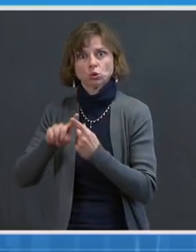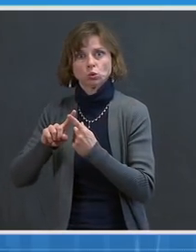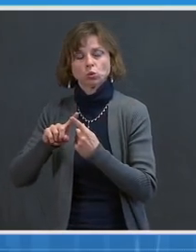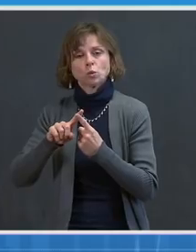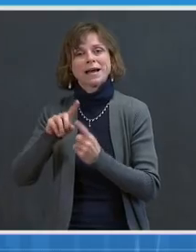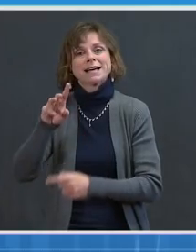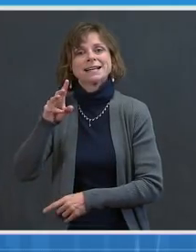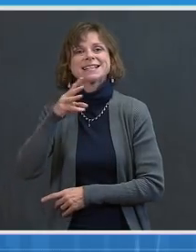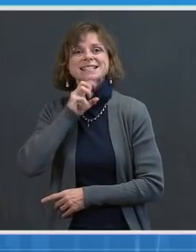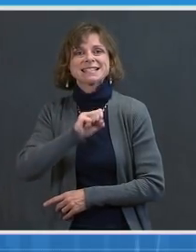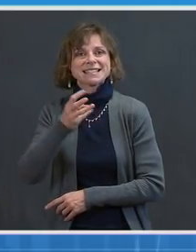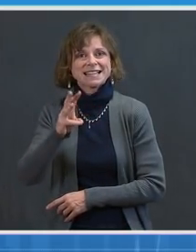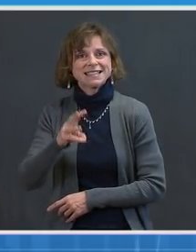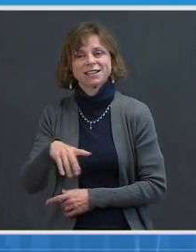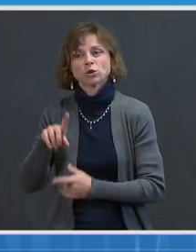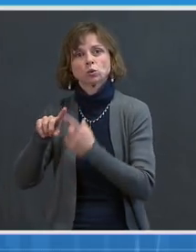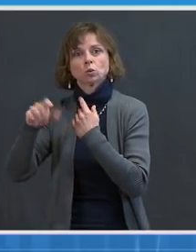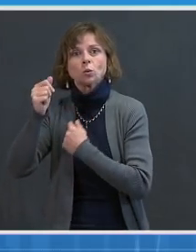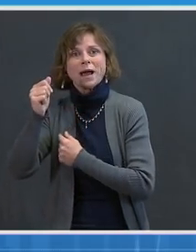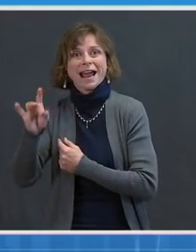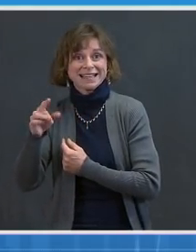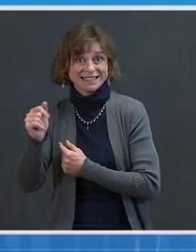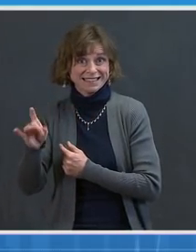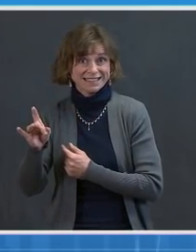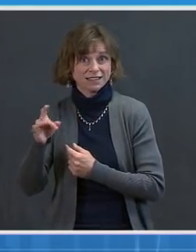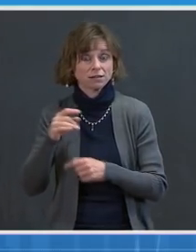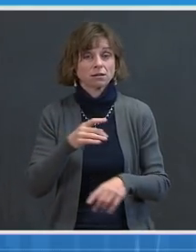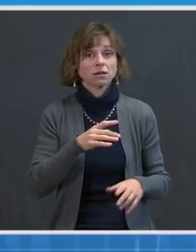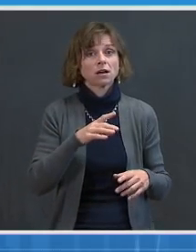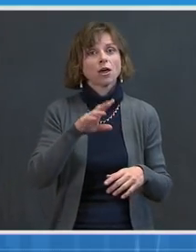Also, in the third panel on phase 1C,